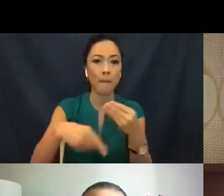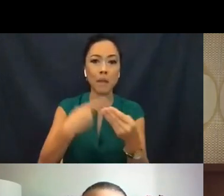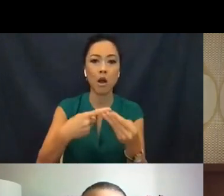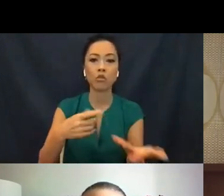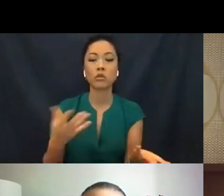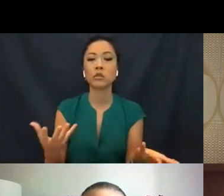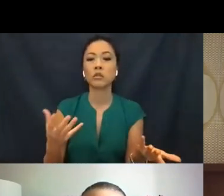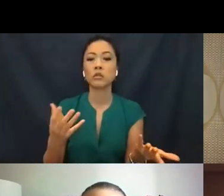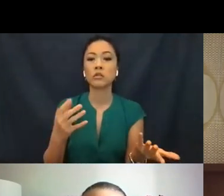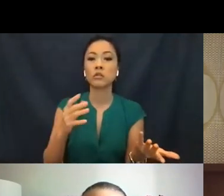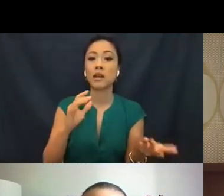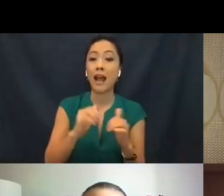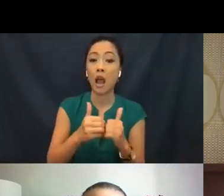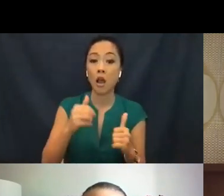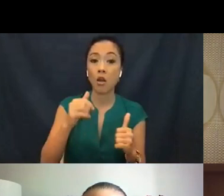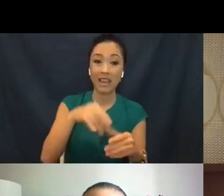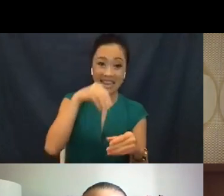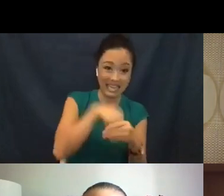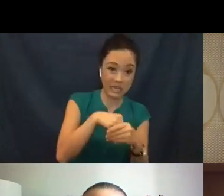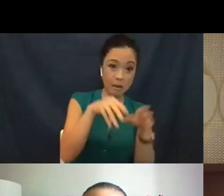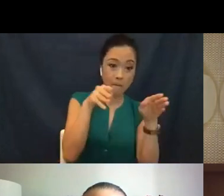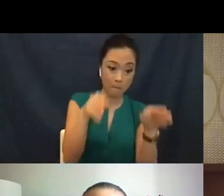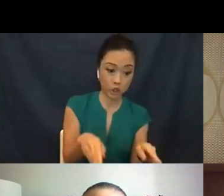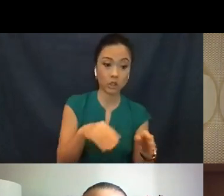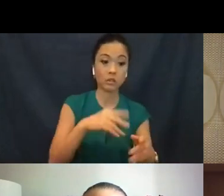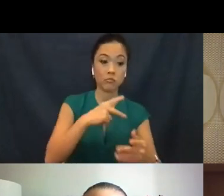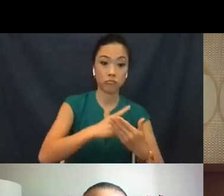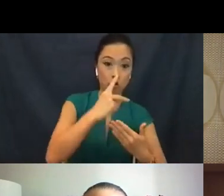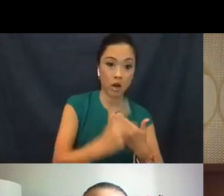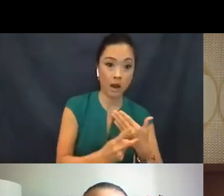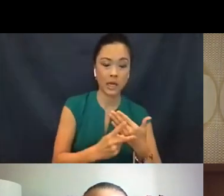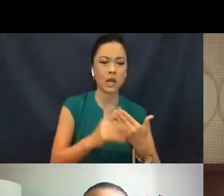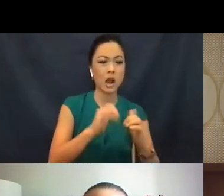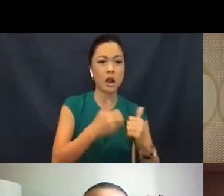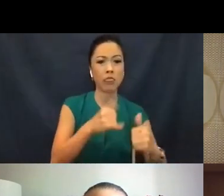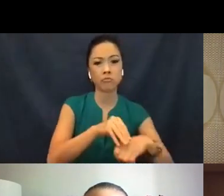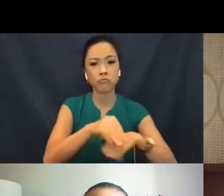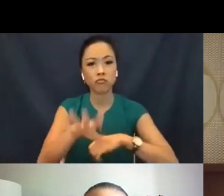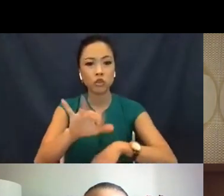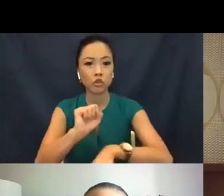17:59:03 work, your practice, your organization and I'm assuming touring is a big part of